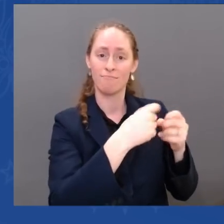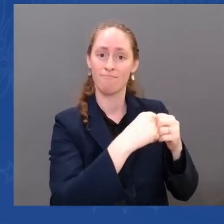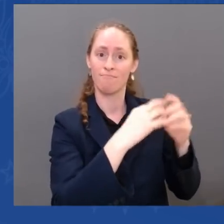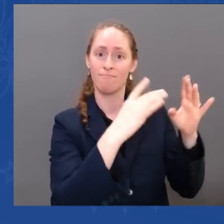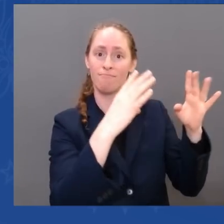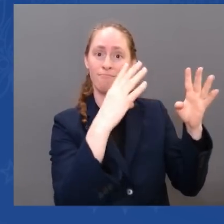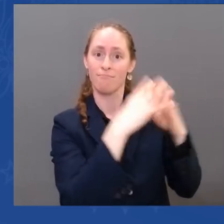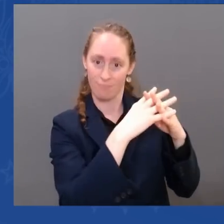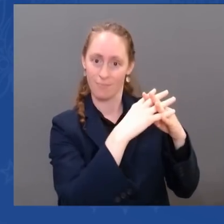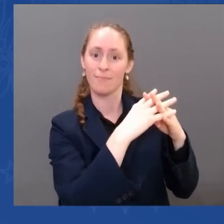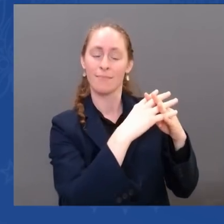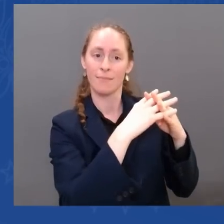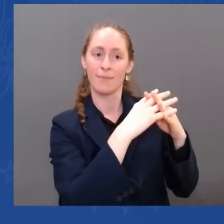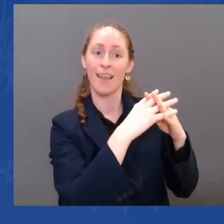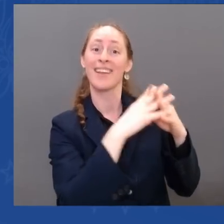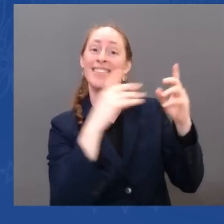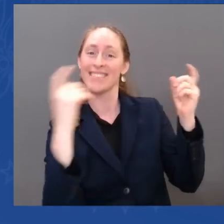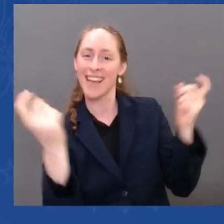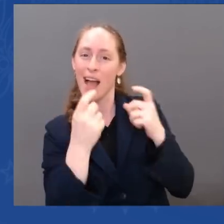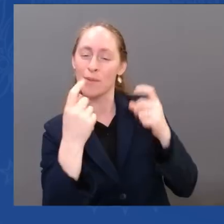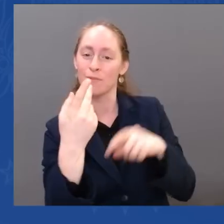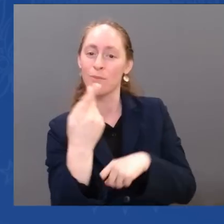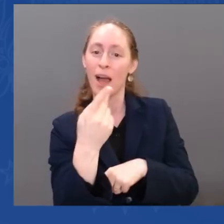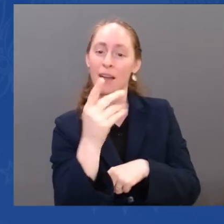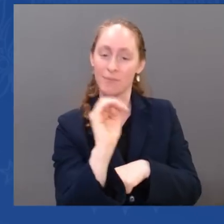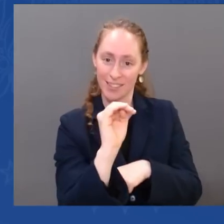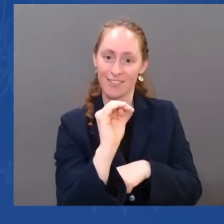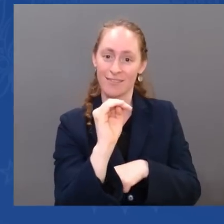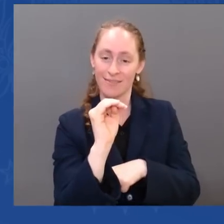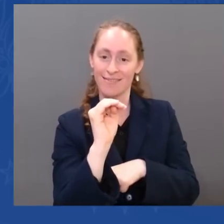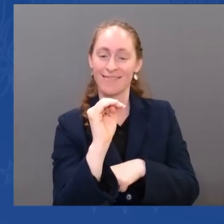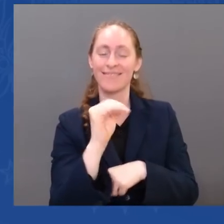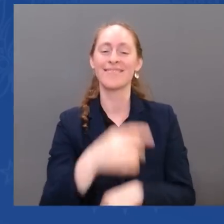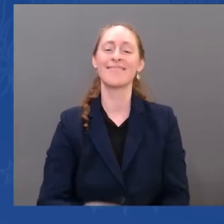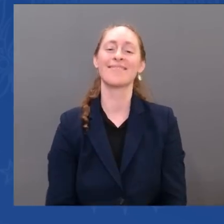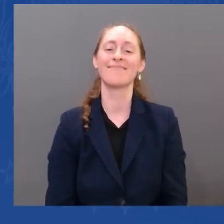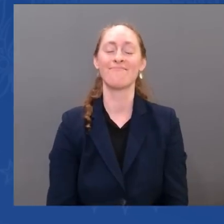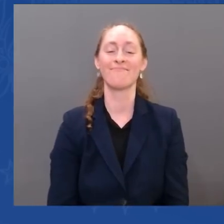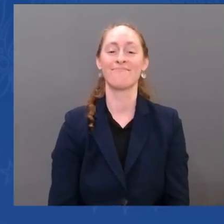of the Greek Revolution. Bicentennial plus one 201.